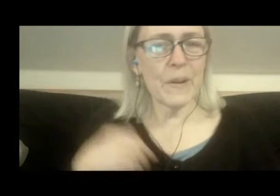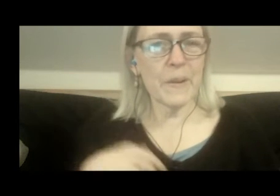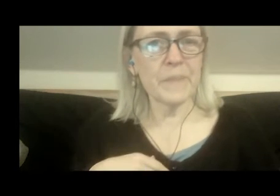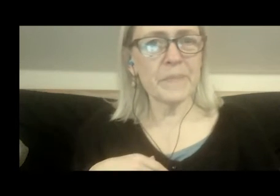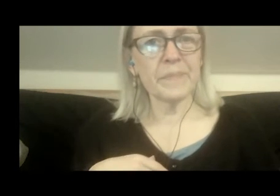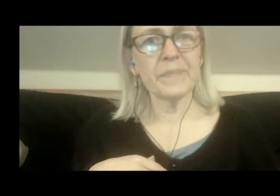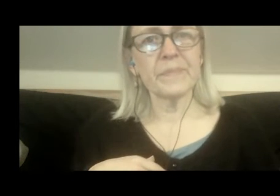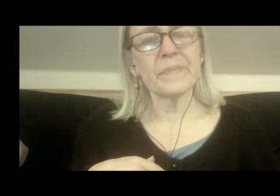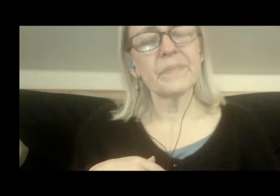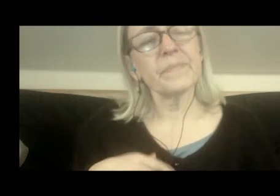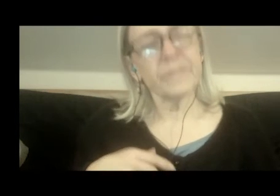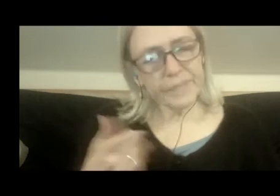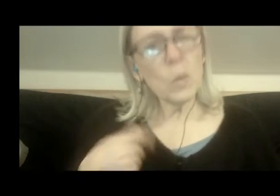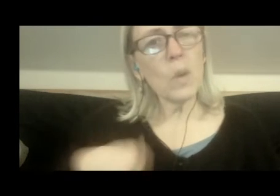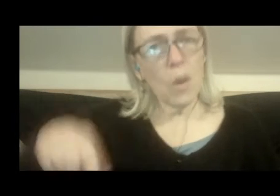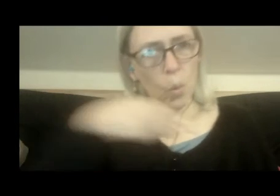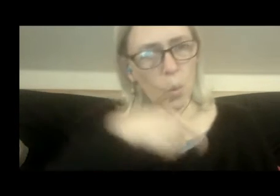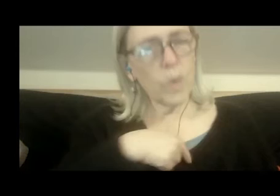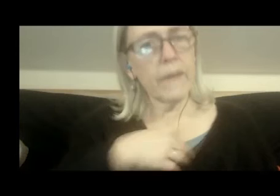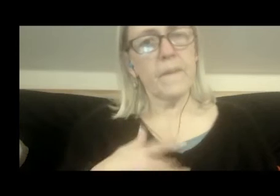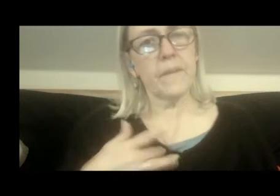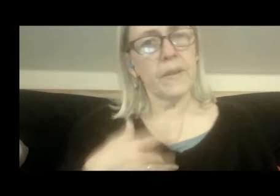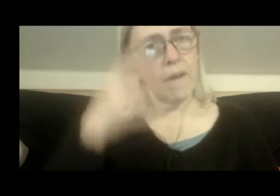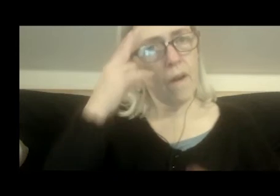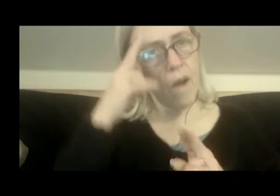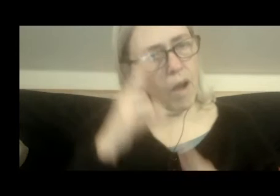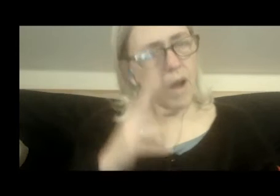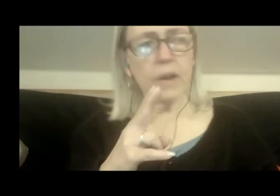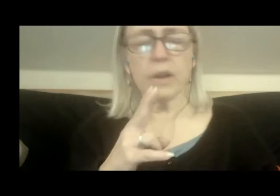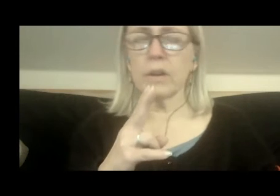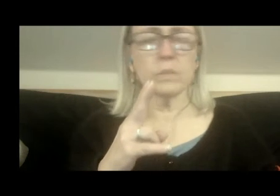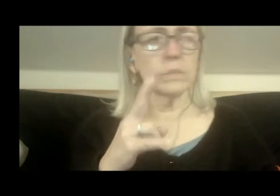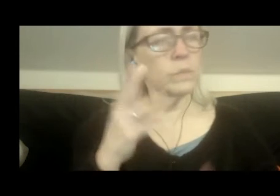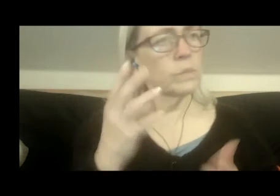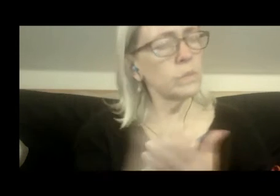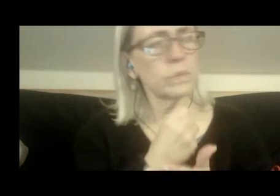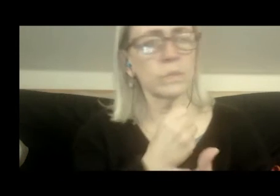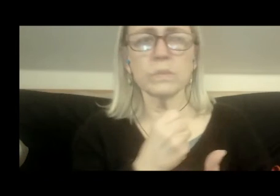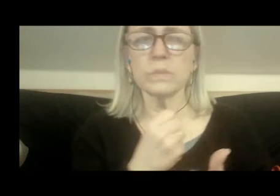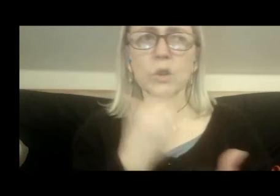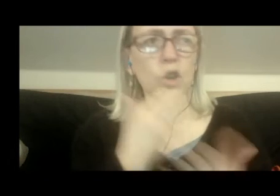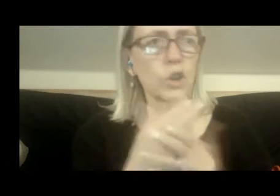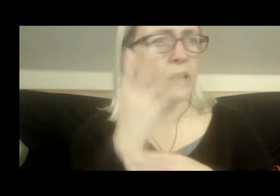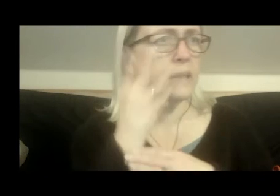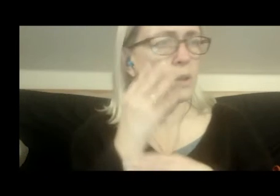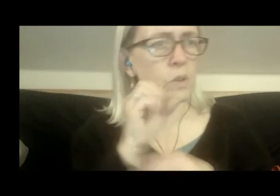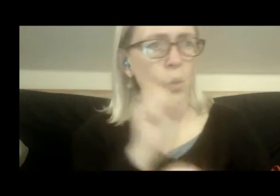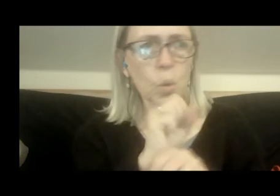we're grateful that the committee selected your efforts as worthy of recognition and